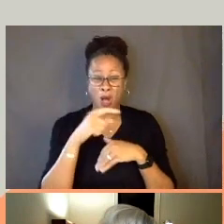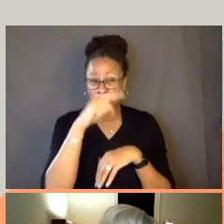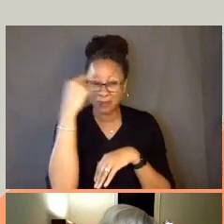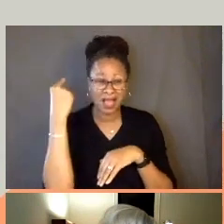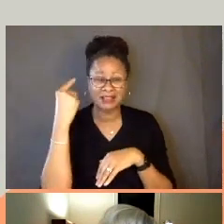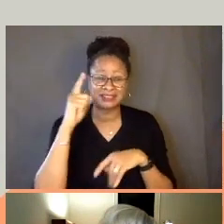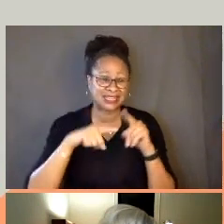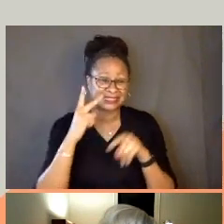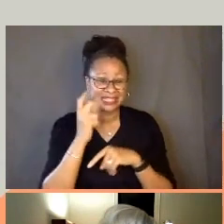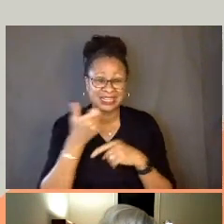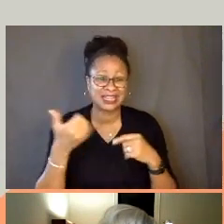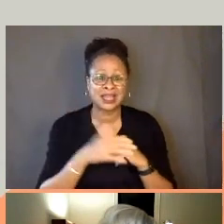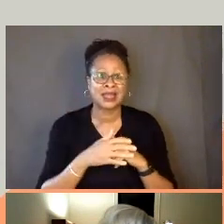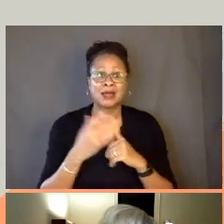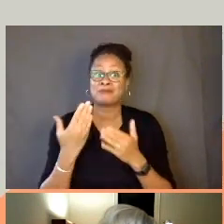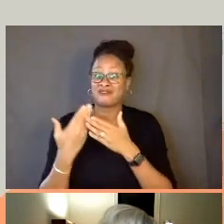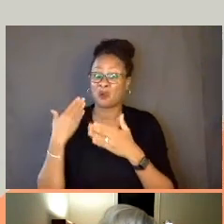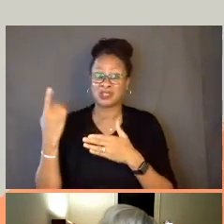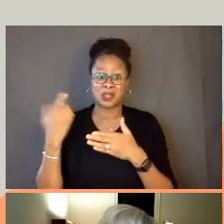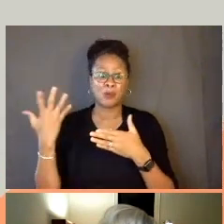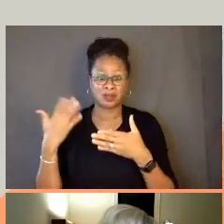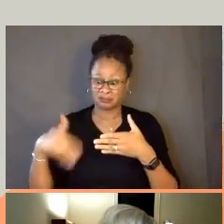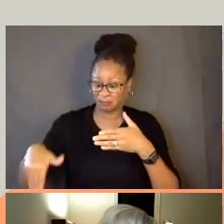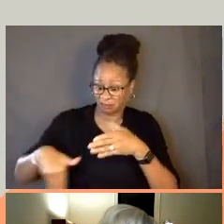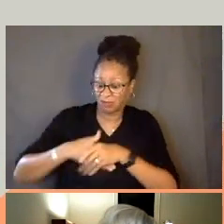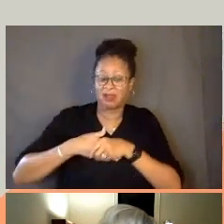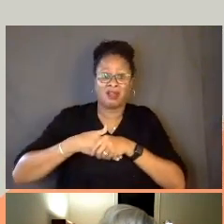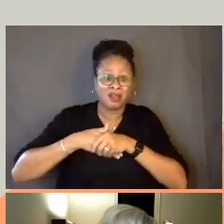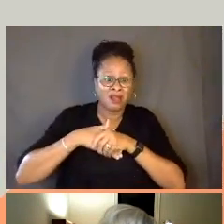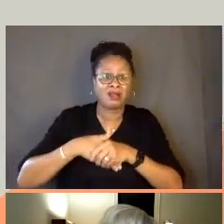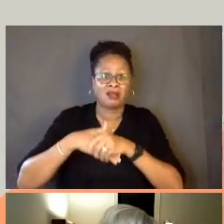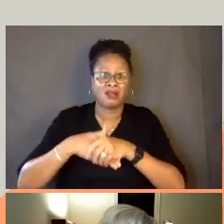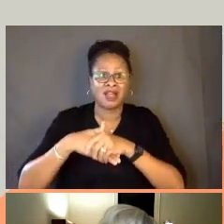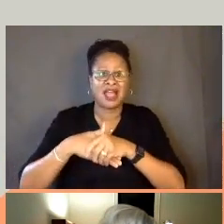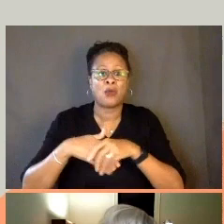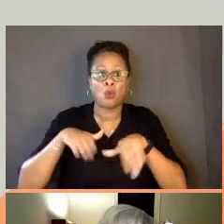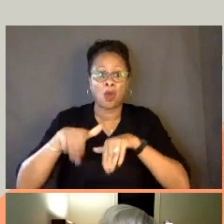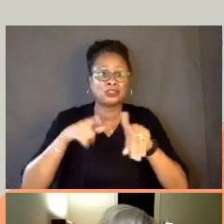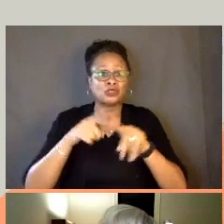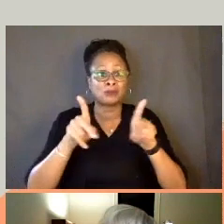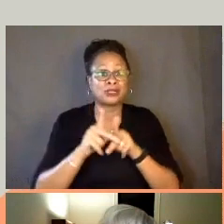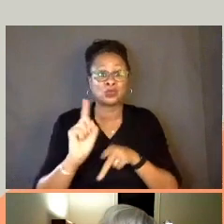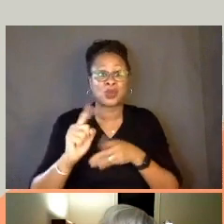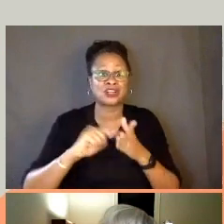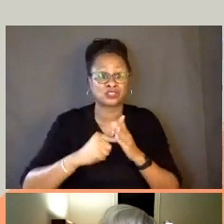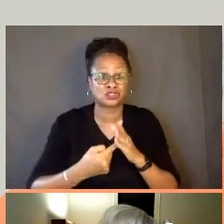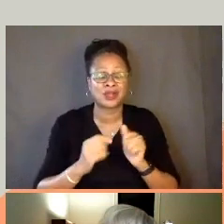Someone needs to take my hand and walk me to where I need to start, which means that there has to be some level of trust.